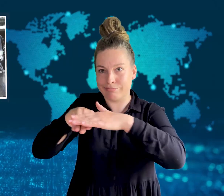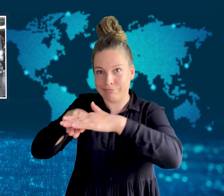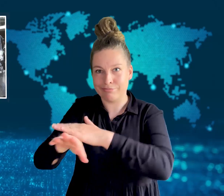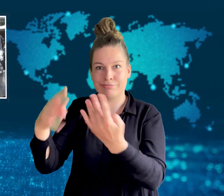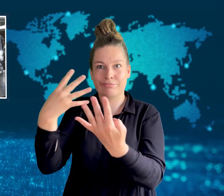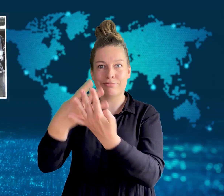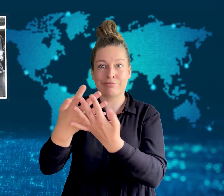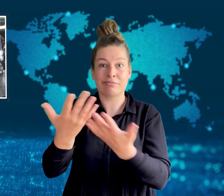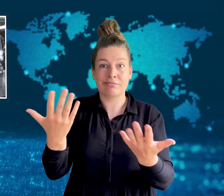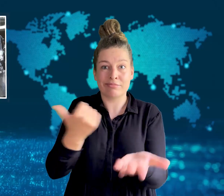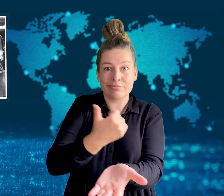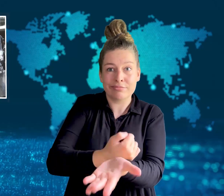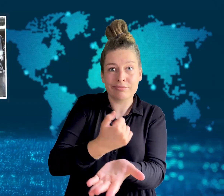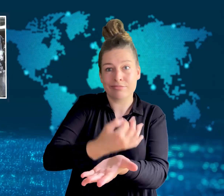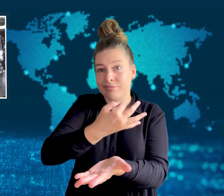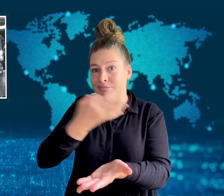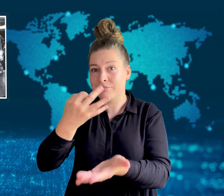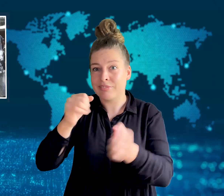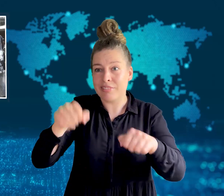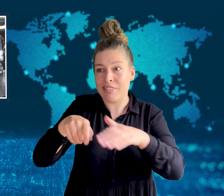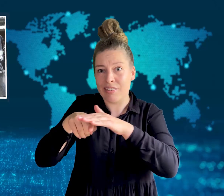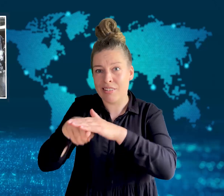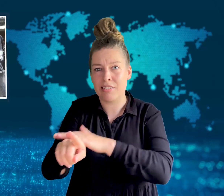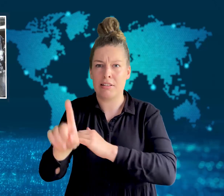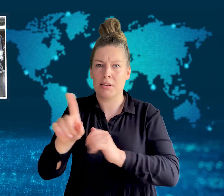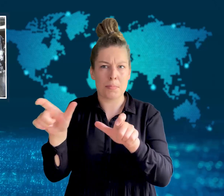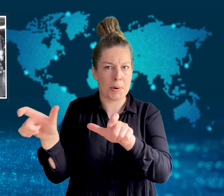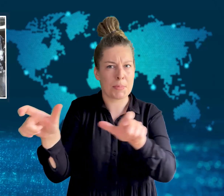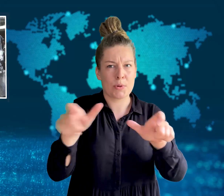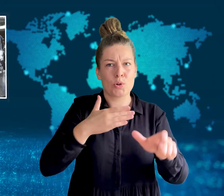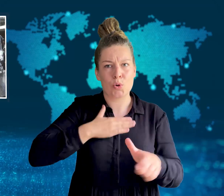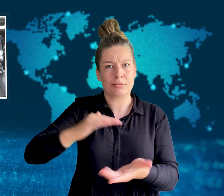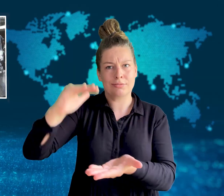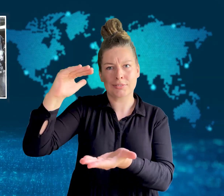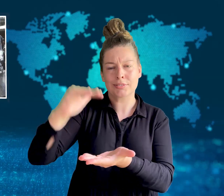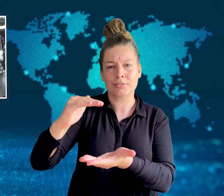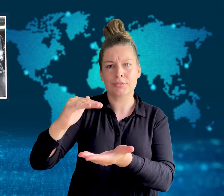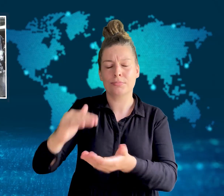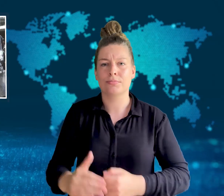the lockups will be stopped.